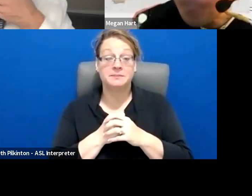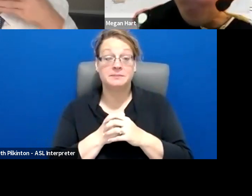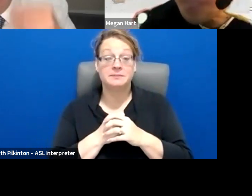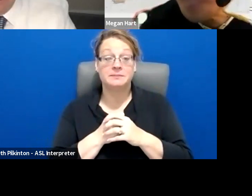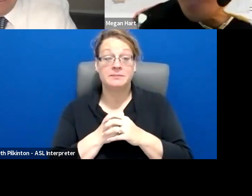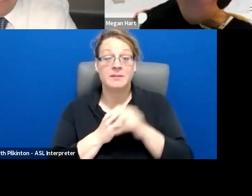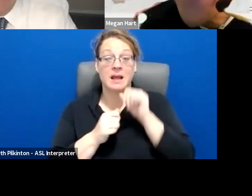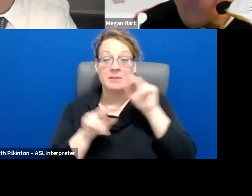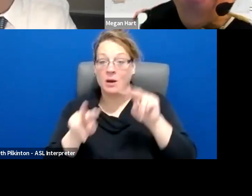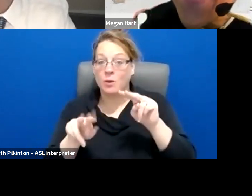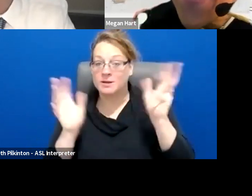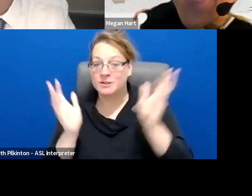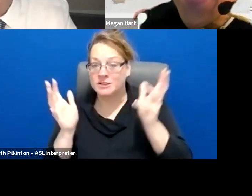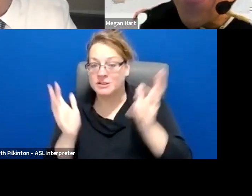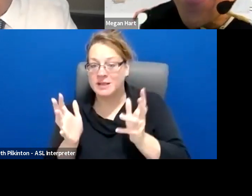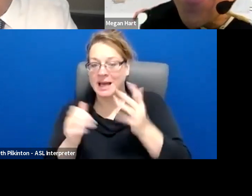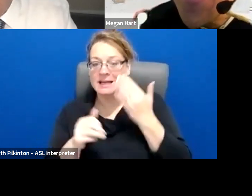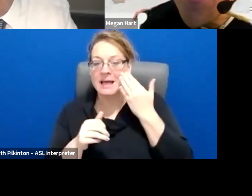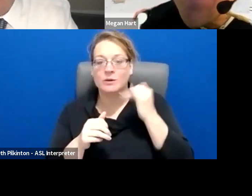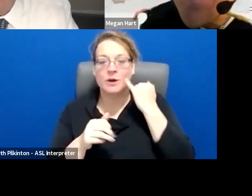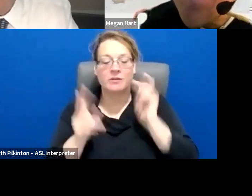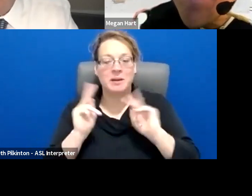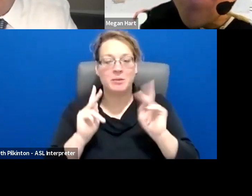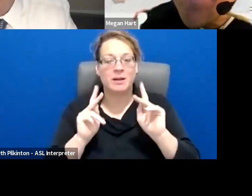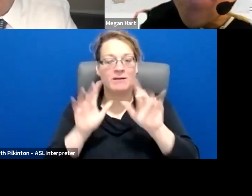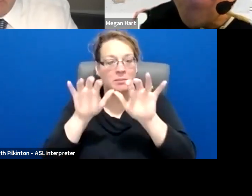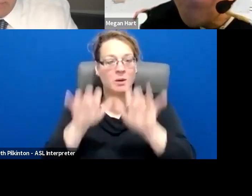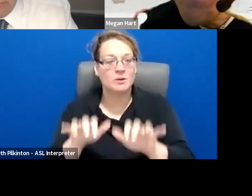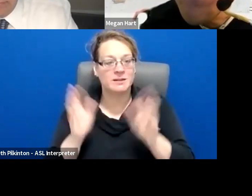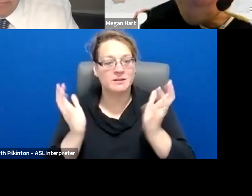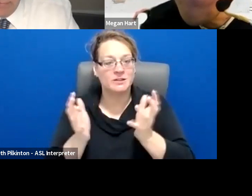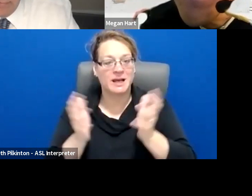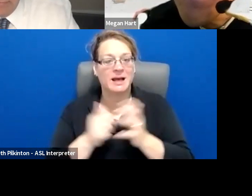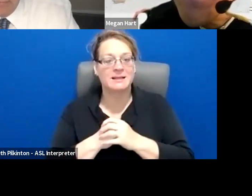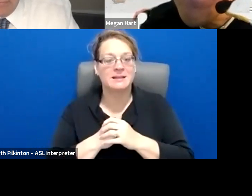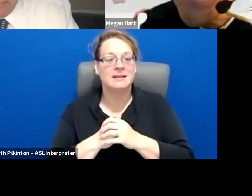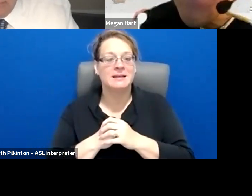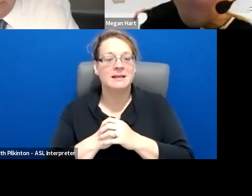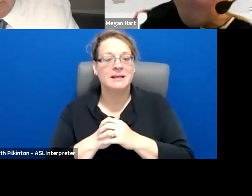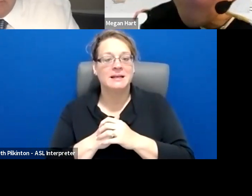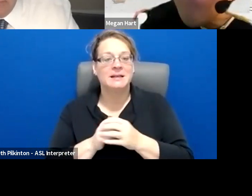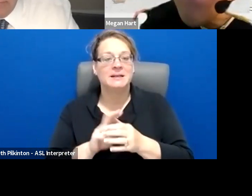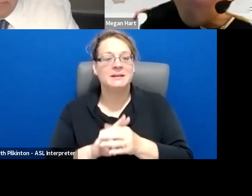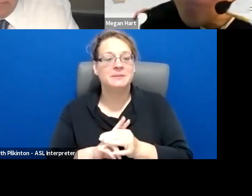We do have about five minutes left.